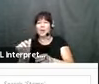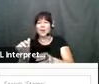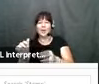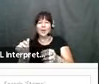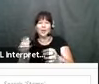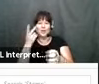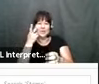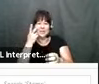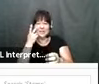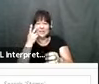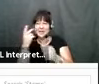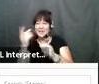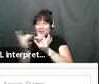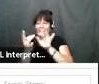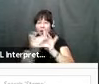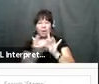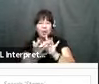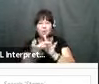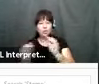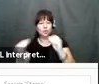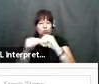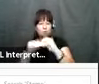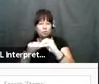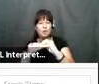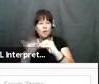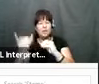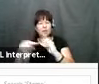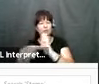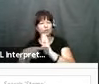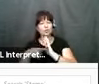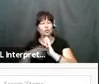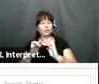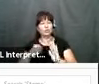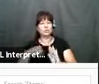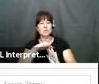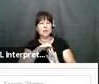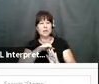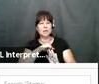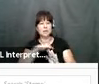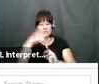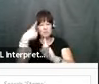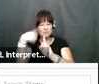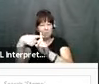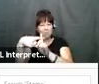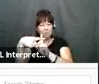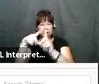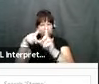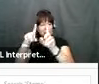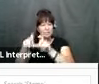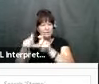And yes, it does show us as having a higher test positive rate. But it's a good thing because we're